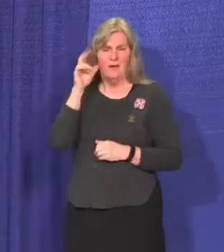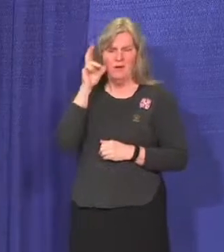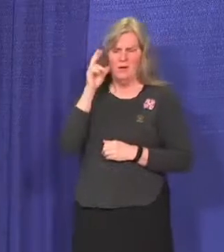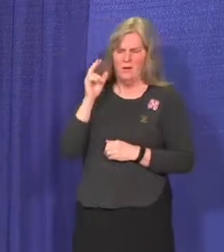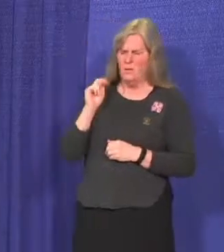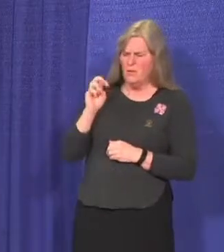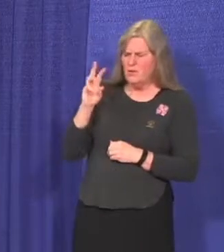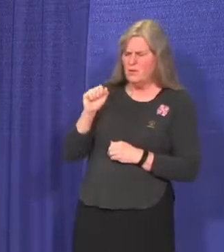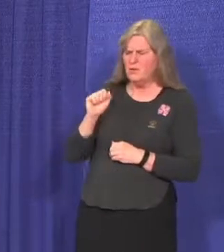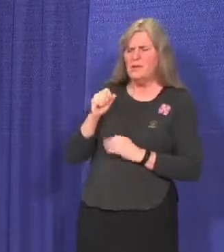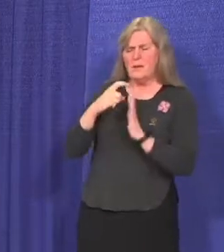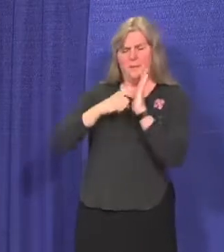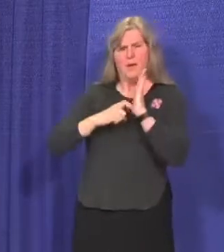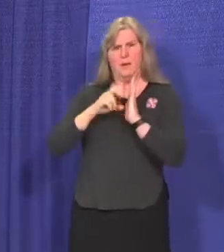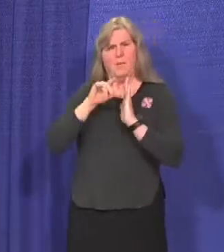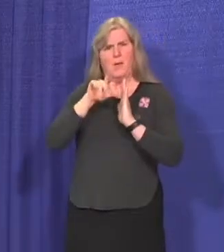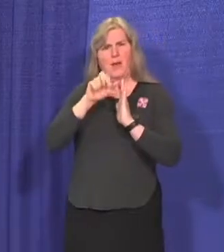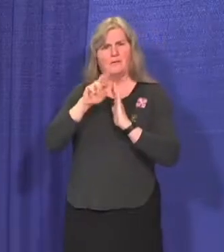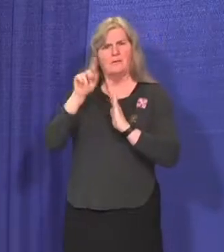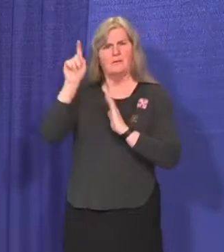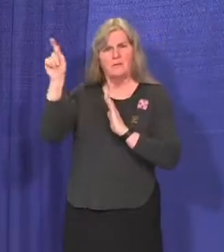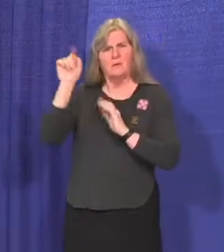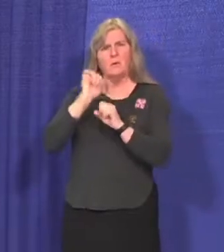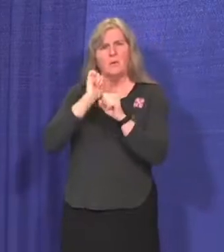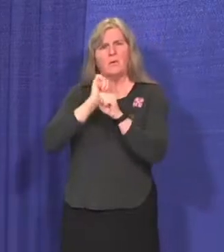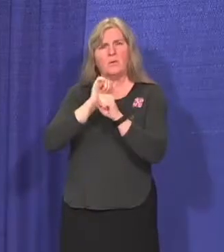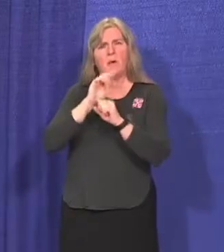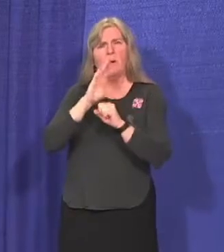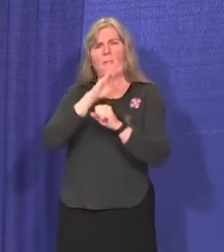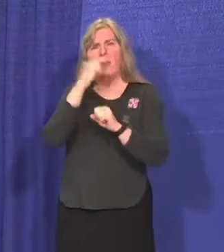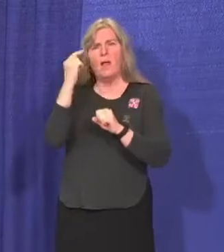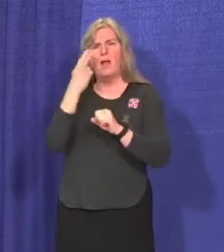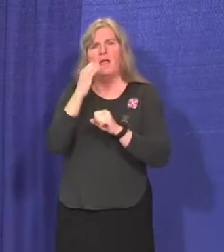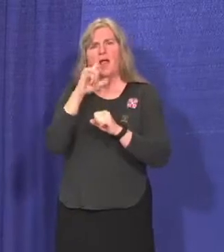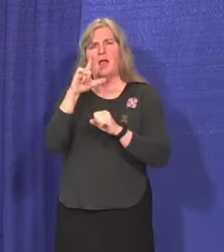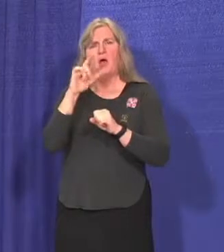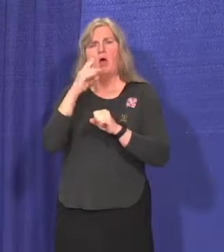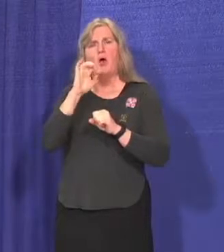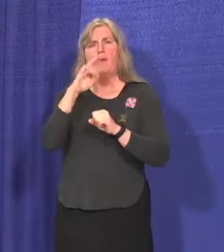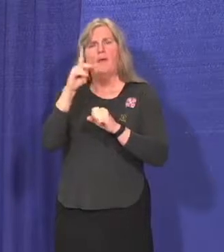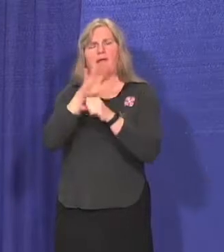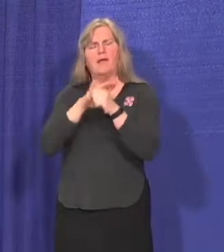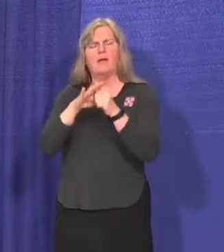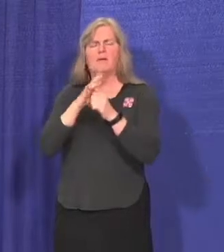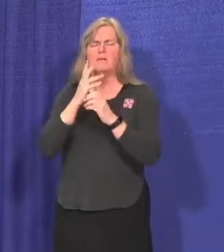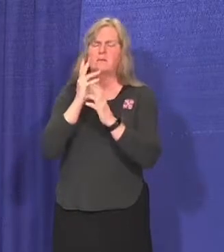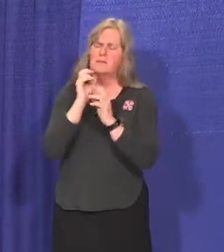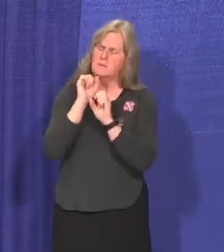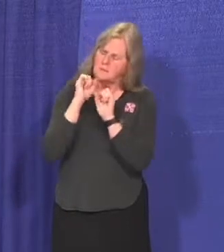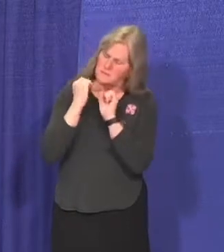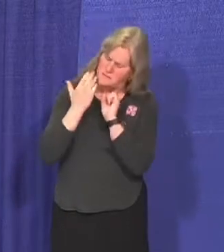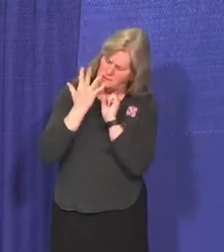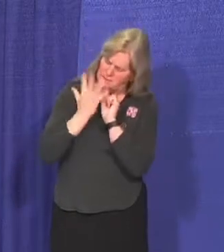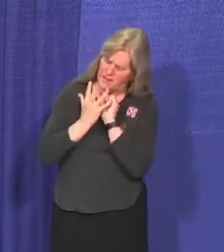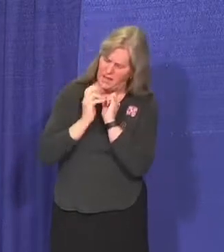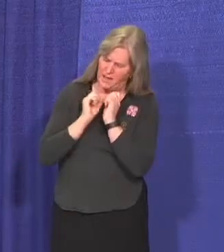Yesterday we heard the news that a plaster miner died while working in the Black Hills Creek area.